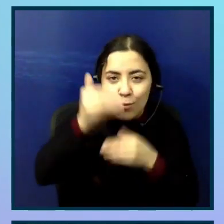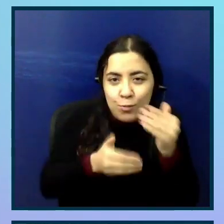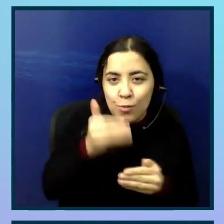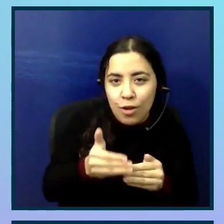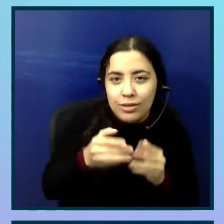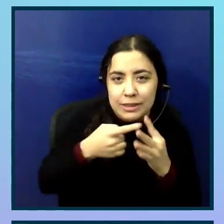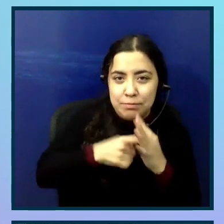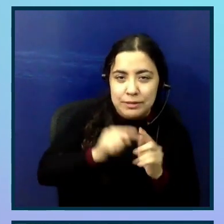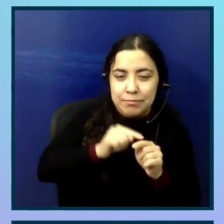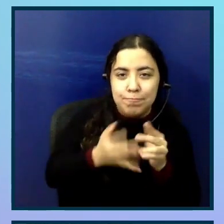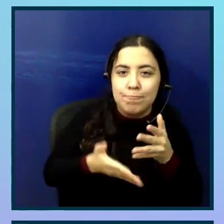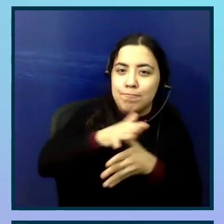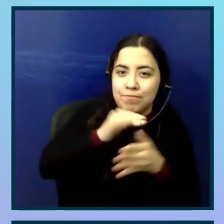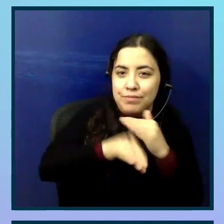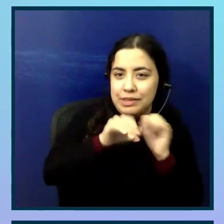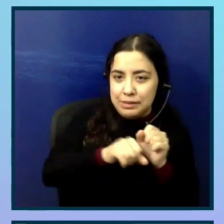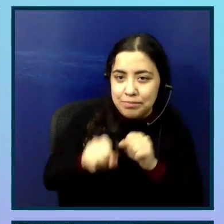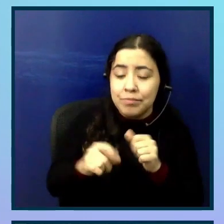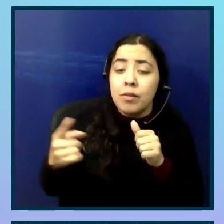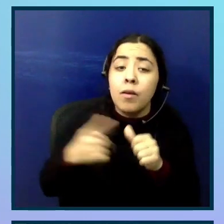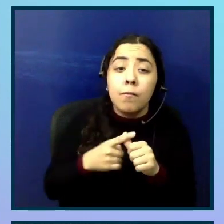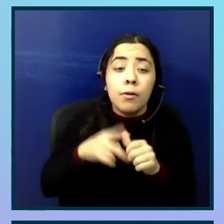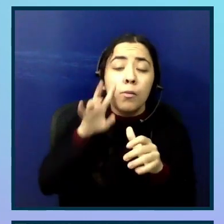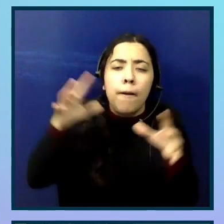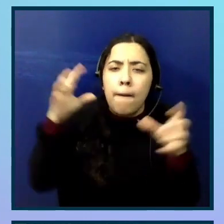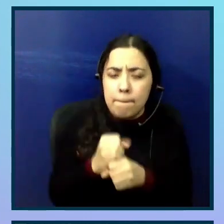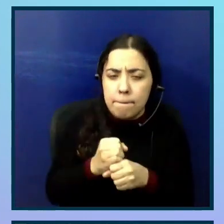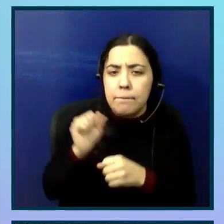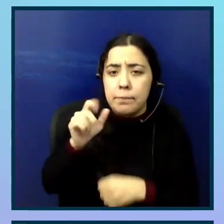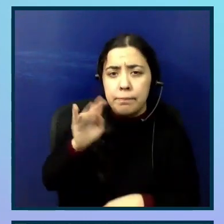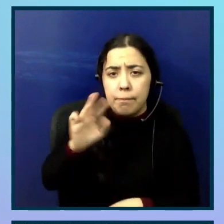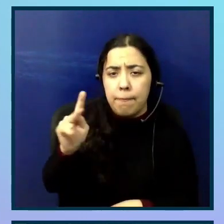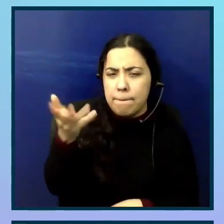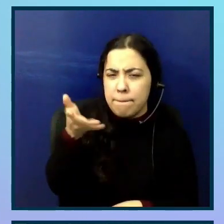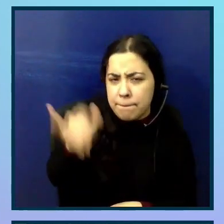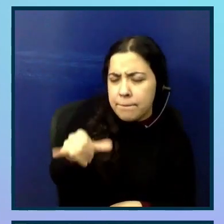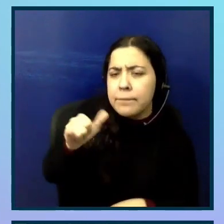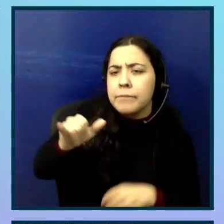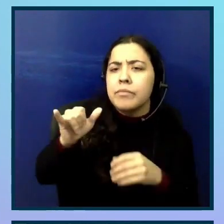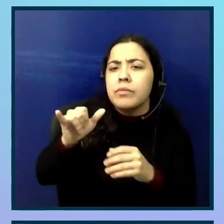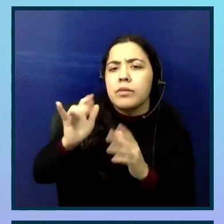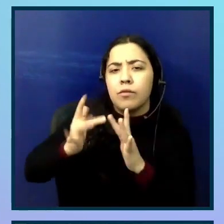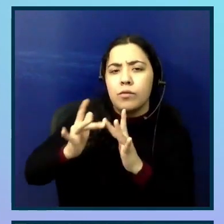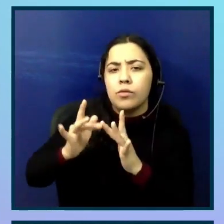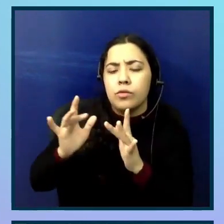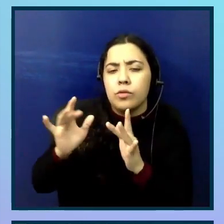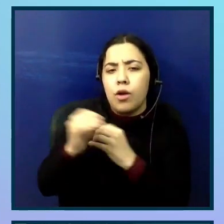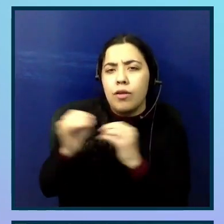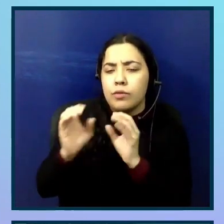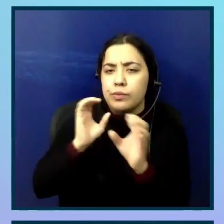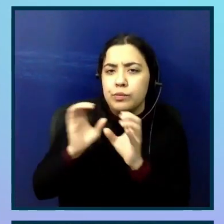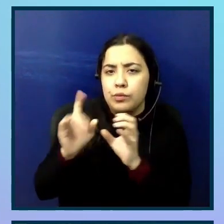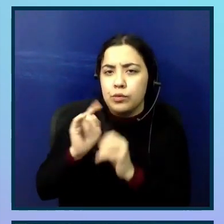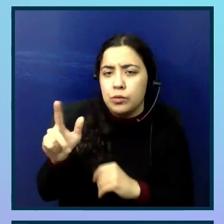So let's start with a quick recap. Slack is a virtual office communication tool. Many of you might know,